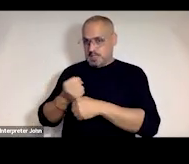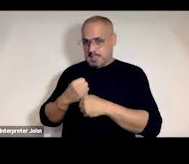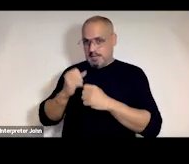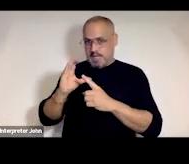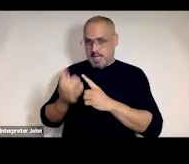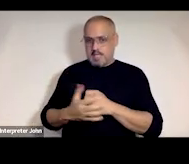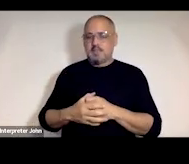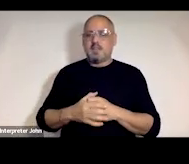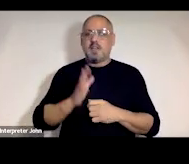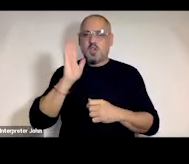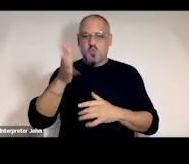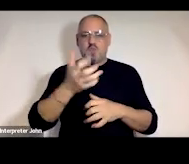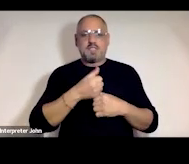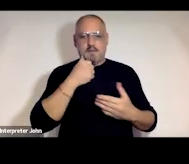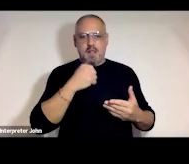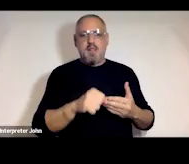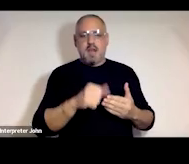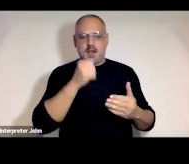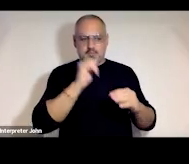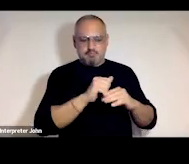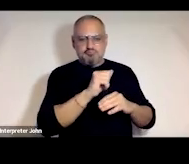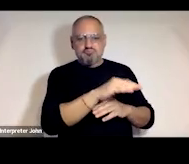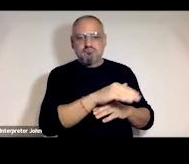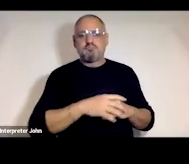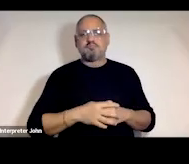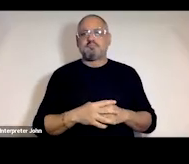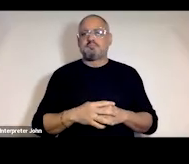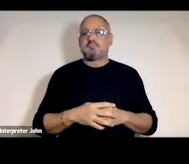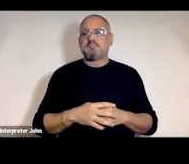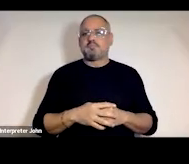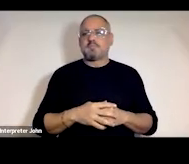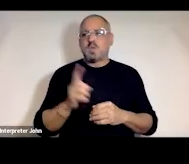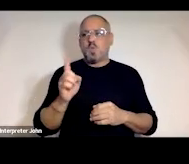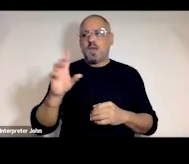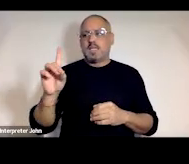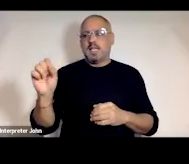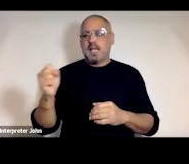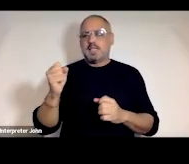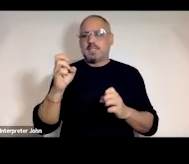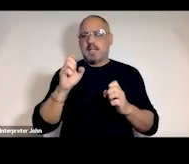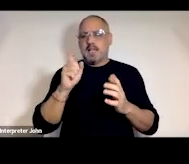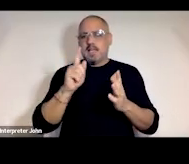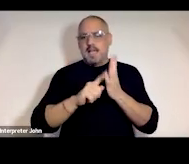you will receive a letter in the mail where the DDS examiner will introduce themselves,